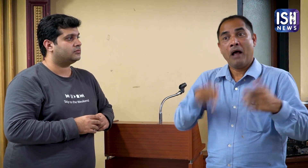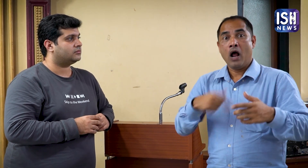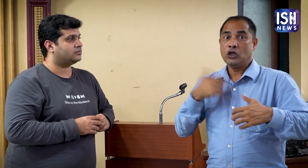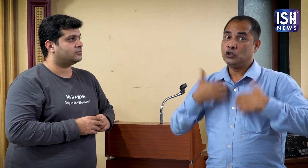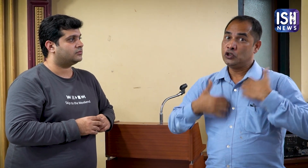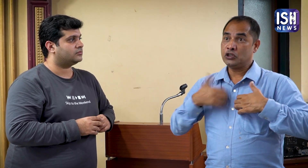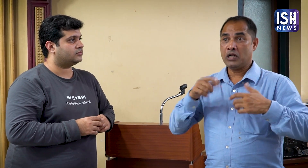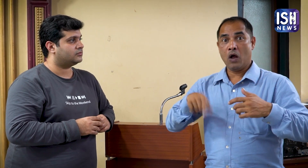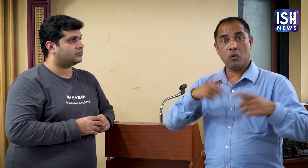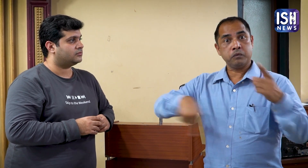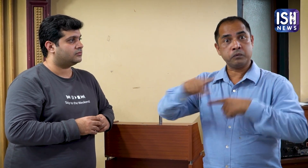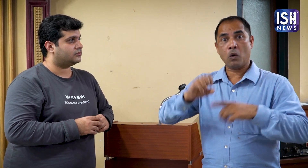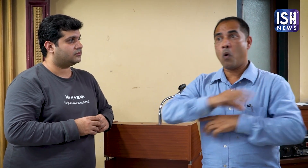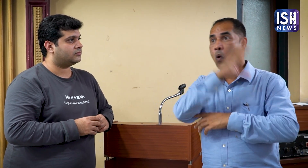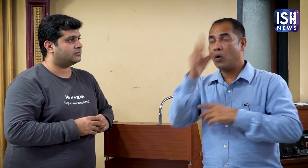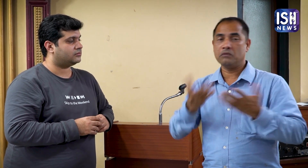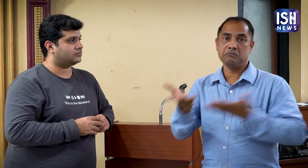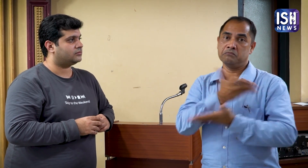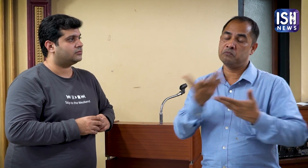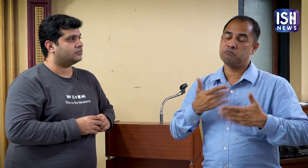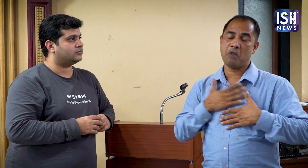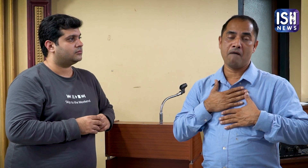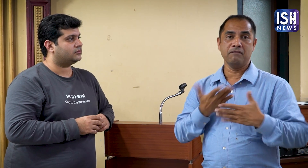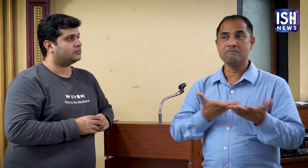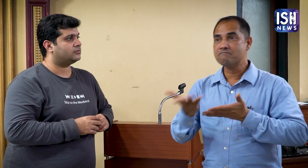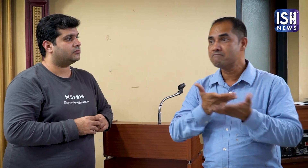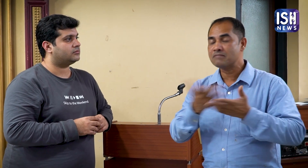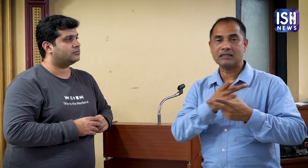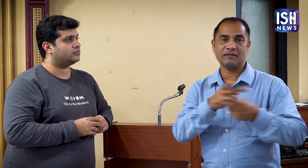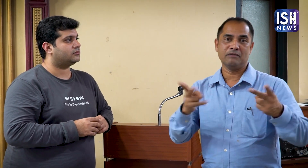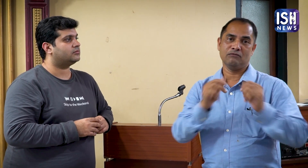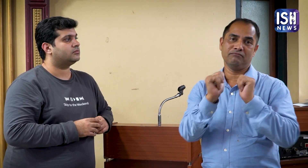However, I am having a great time with these discussions.